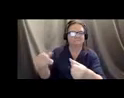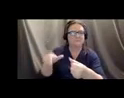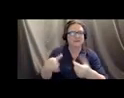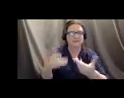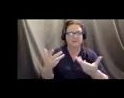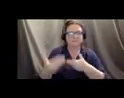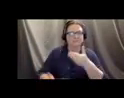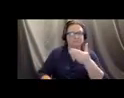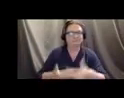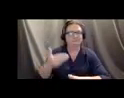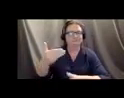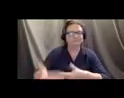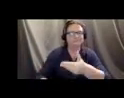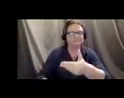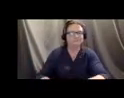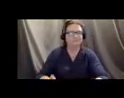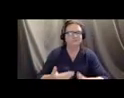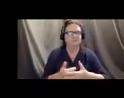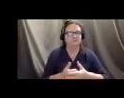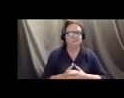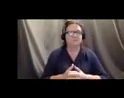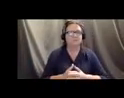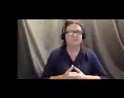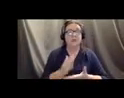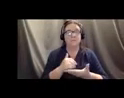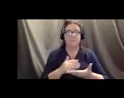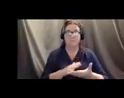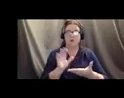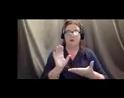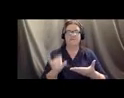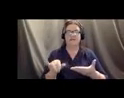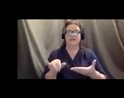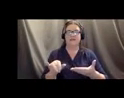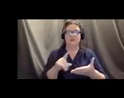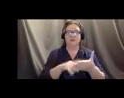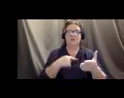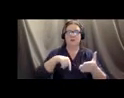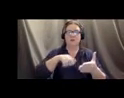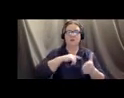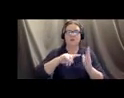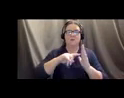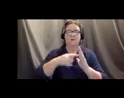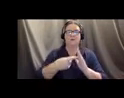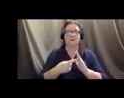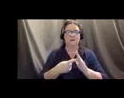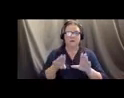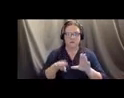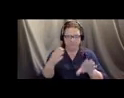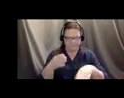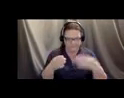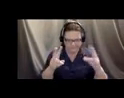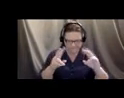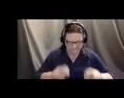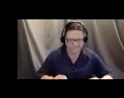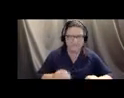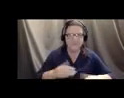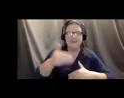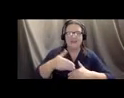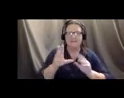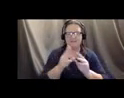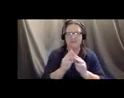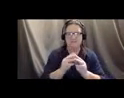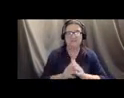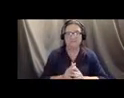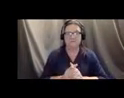And maybe part of that can be what we begin to unpack next time